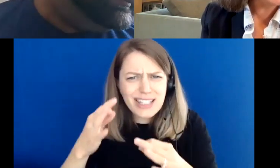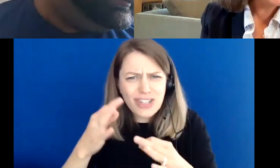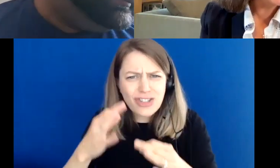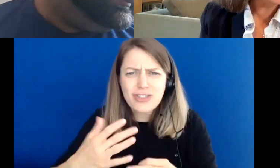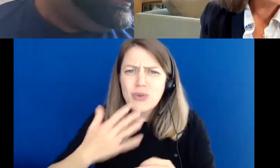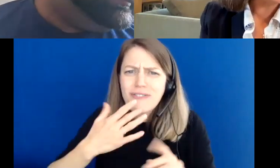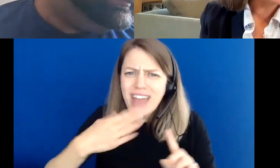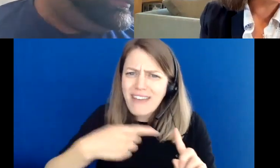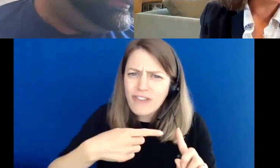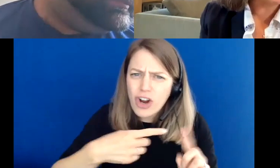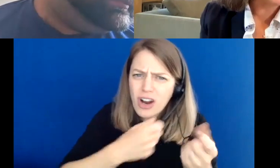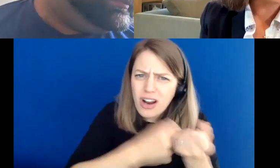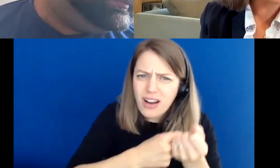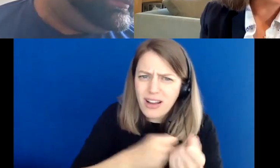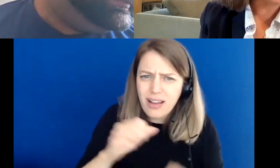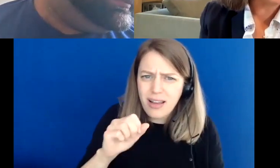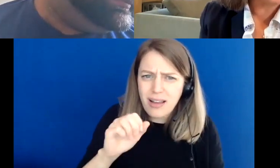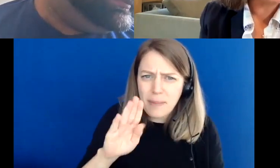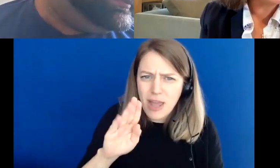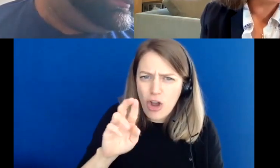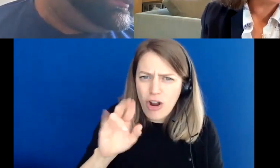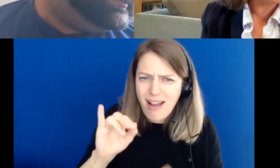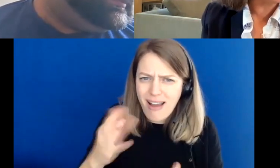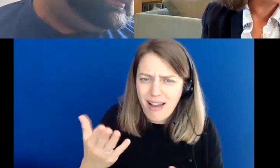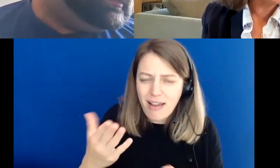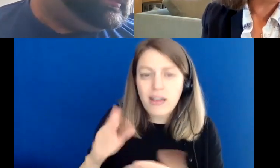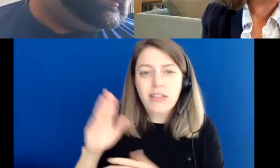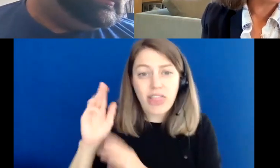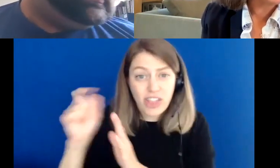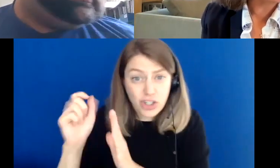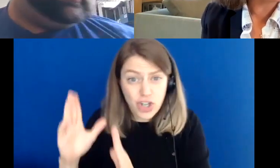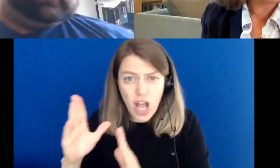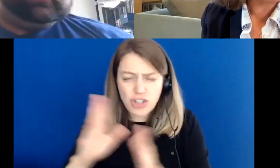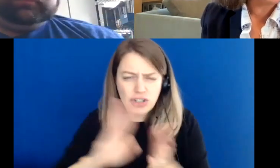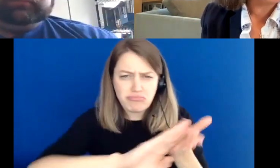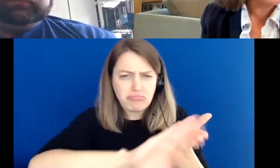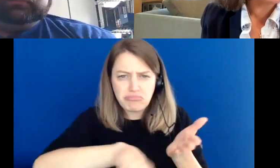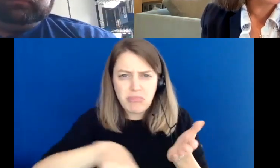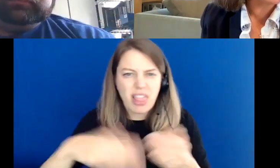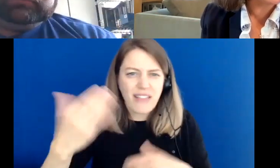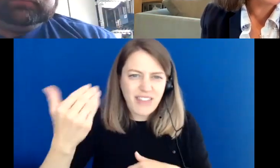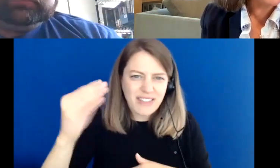that Judge Rotenberg dismissed the $15 million in damages requested by BRI's attorneys,